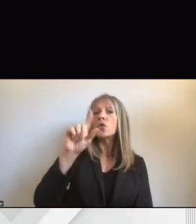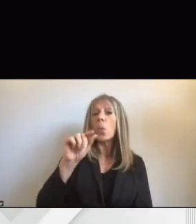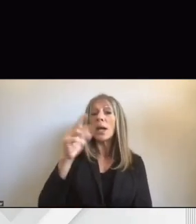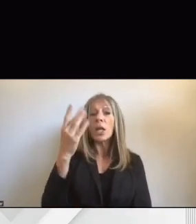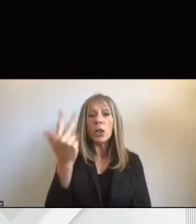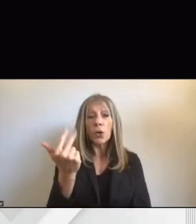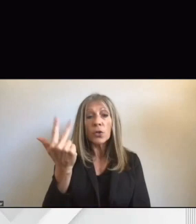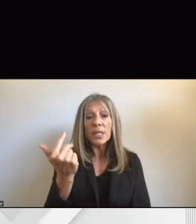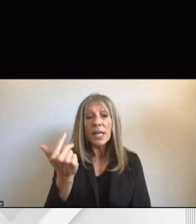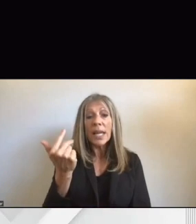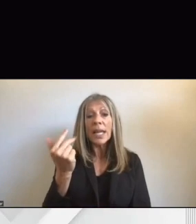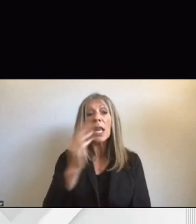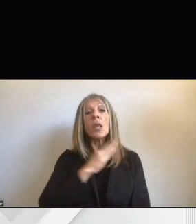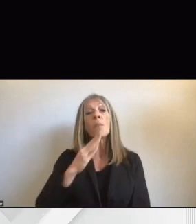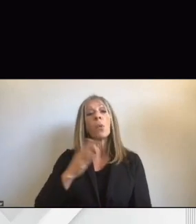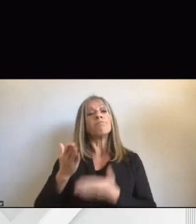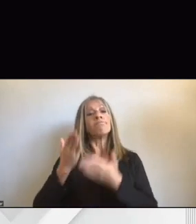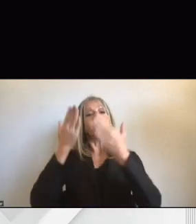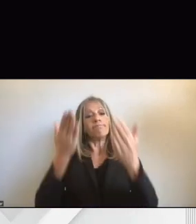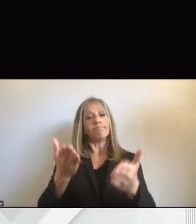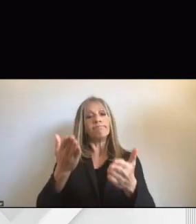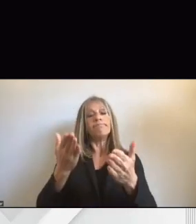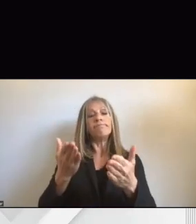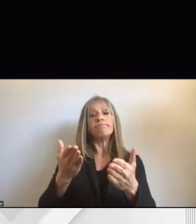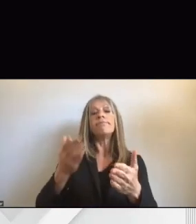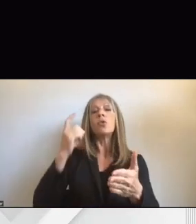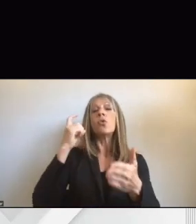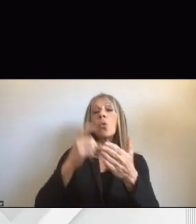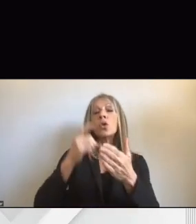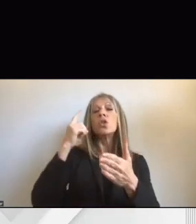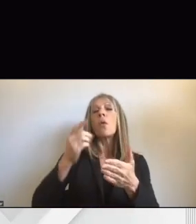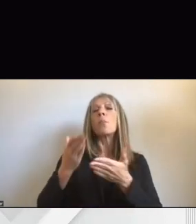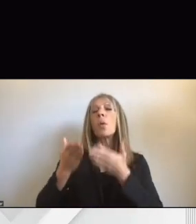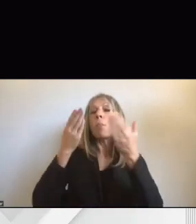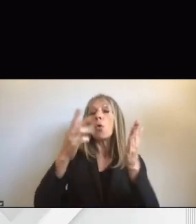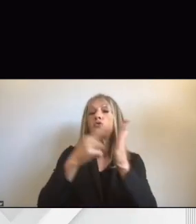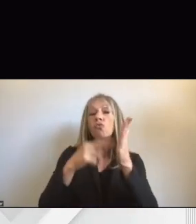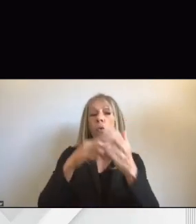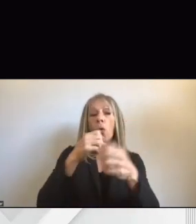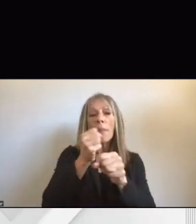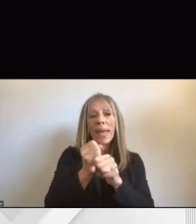a supplemental notice of proposed rulemaking, which added requirements for shared use paths.